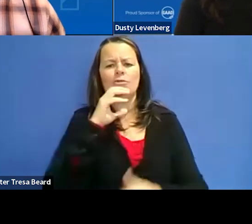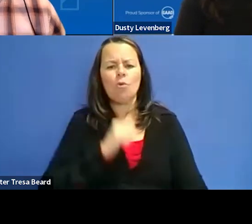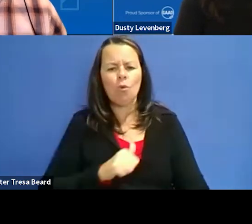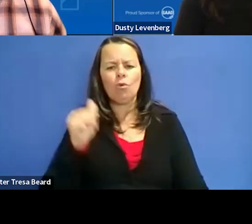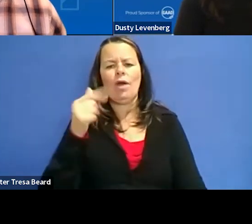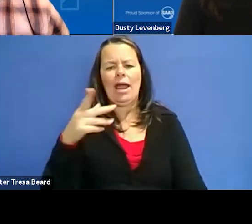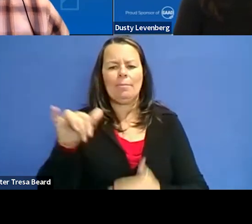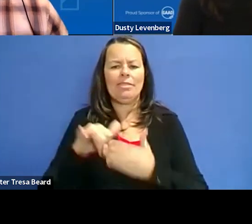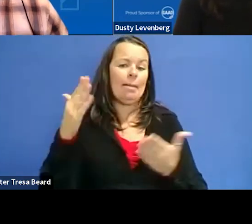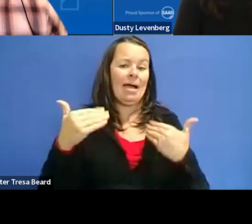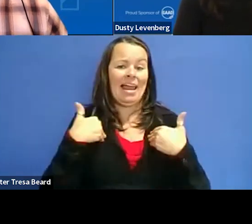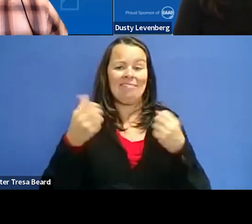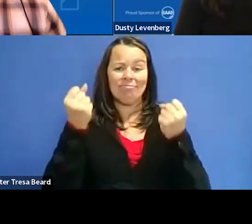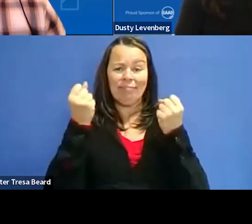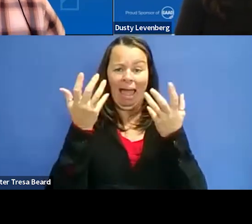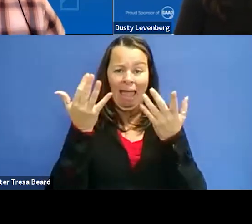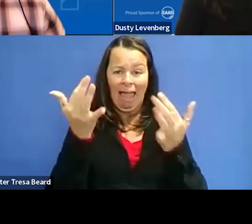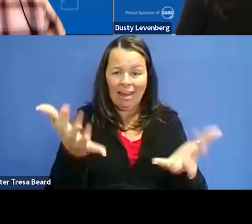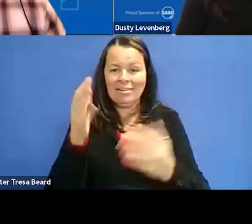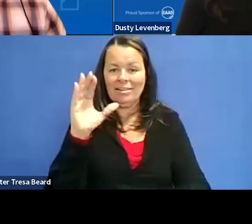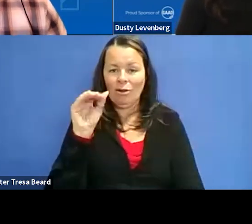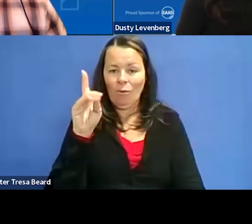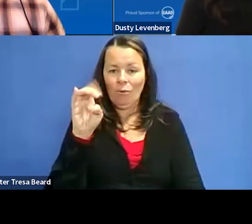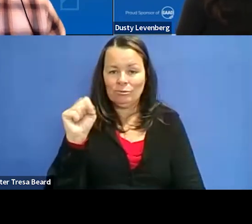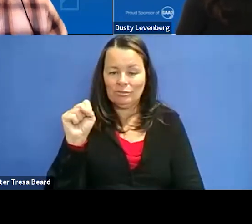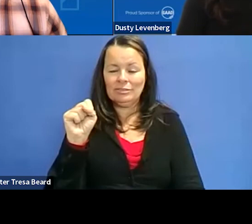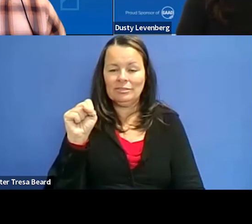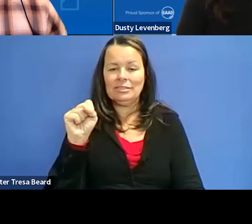million lines of code, how difficult would it be to refactor that?